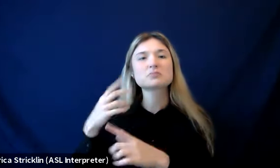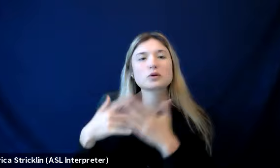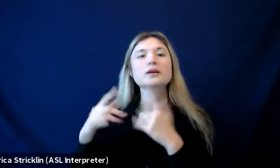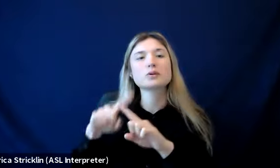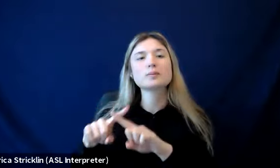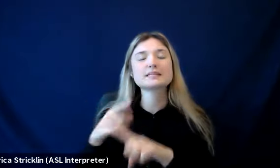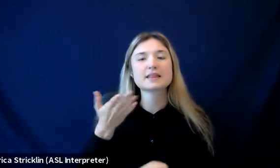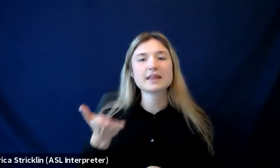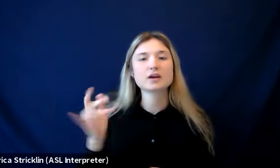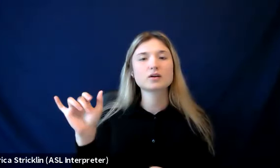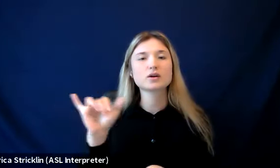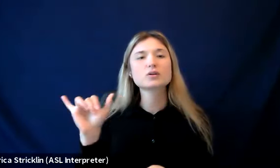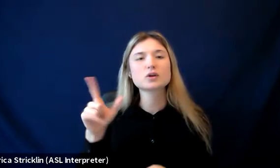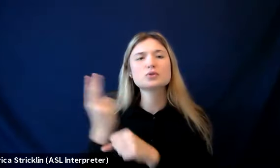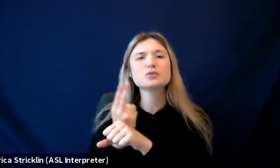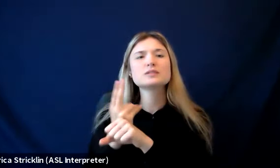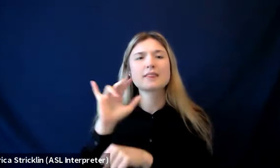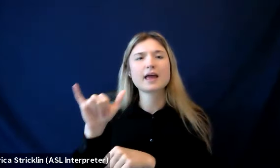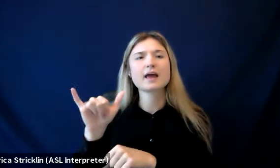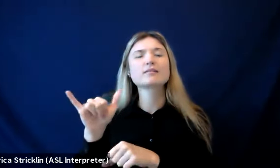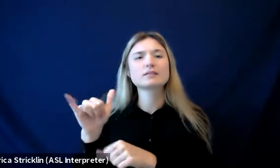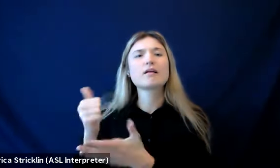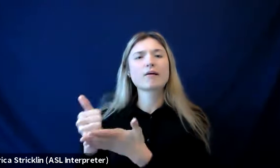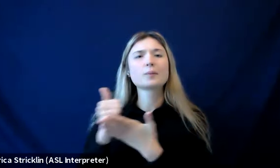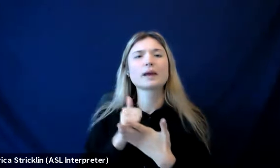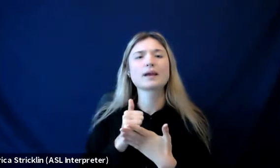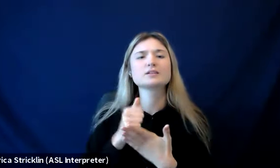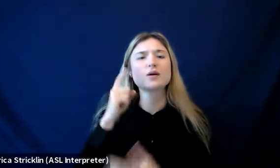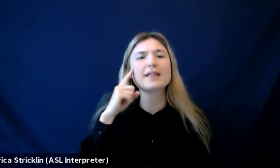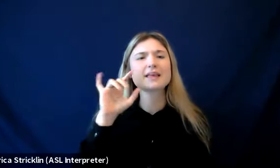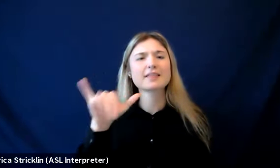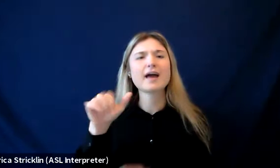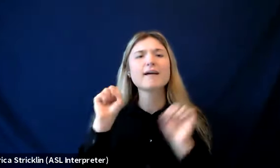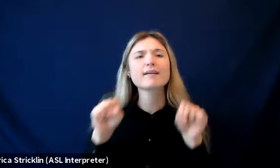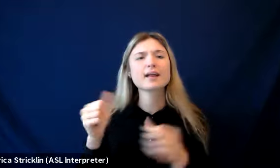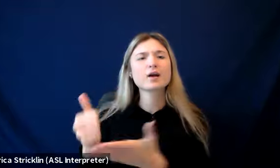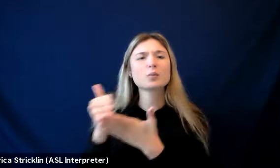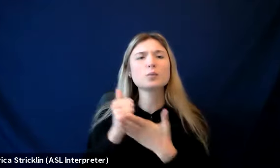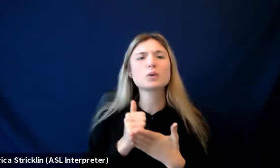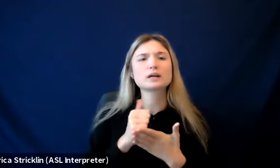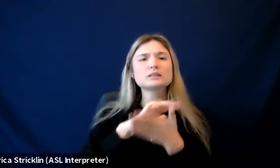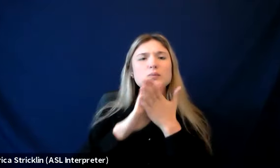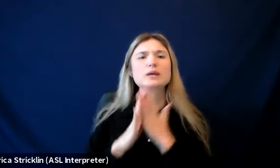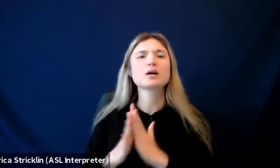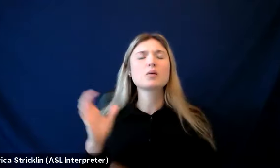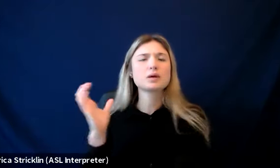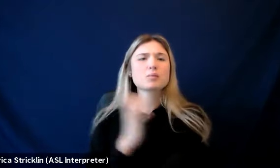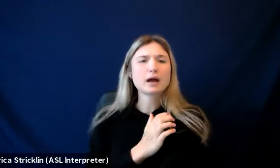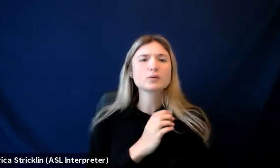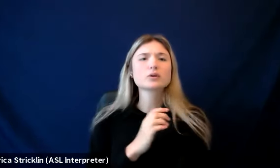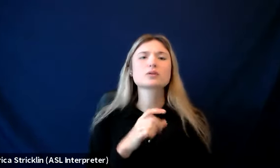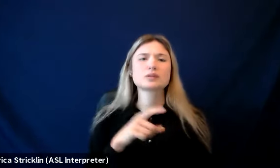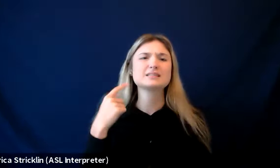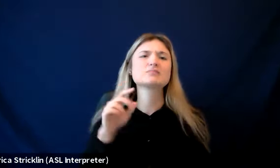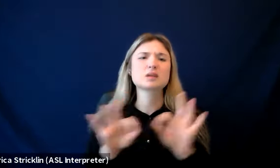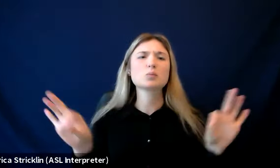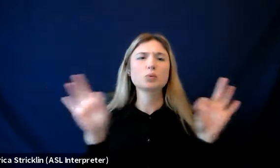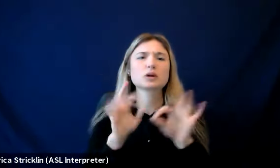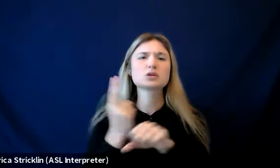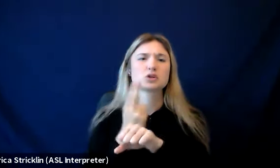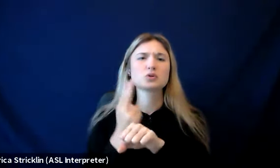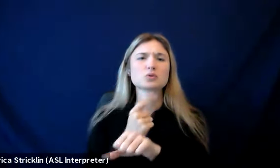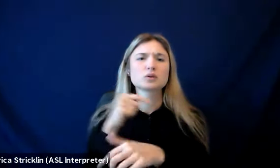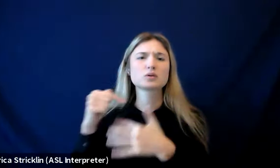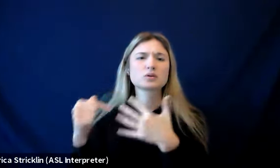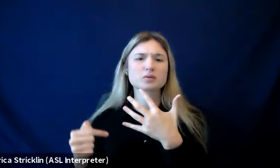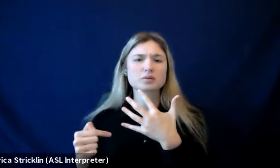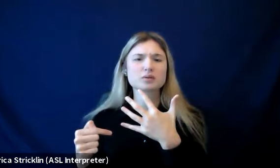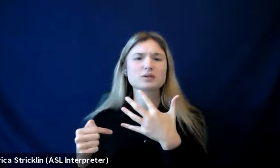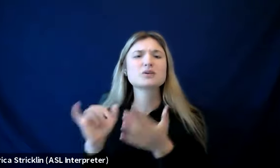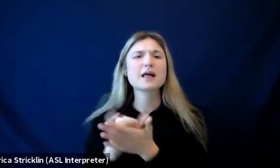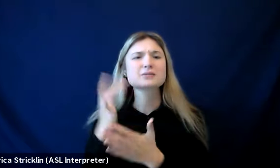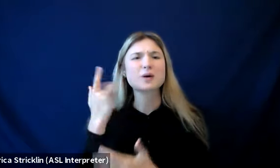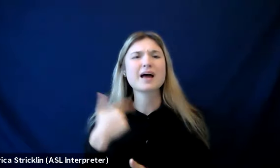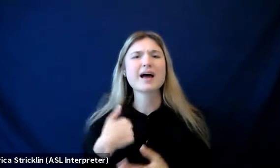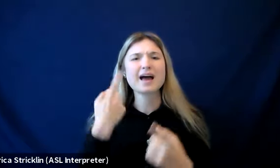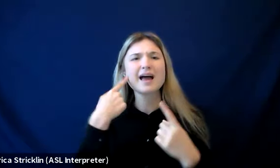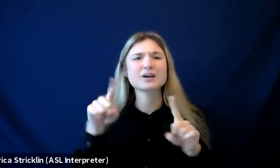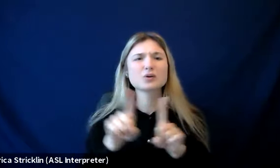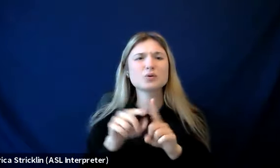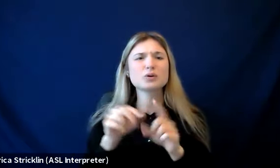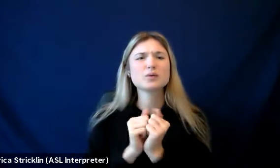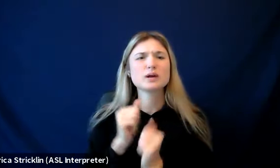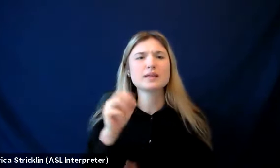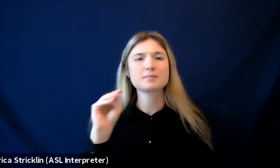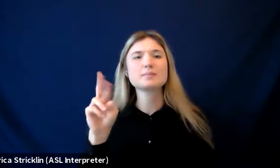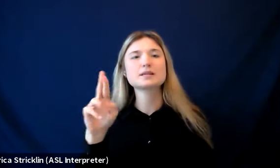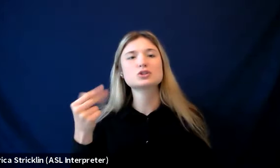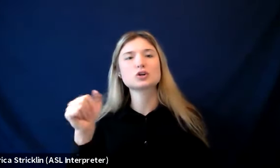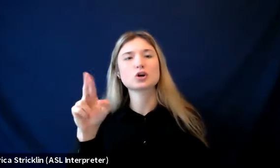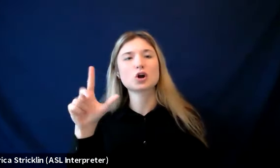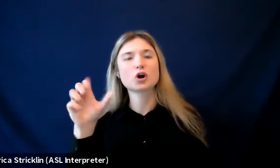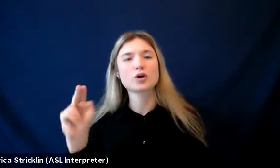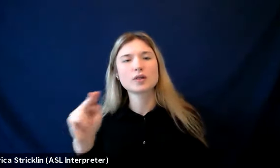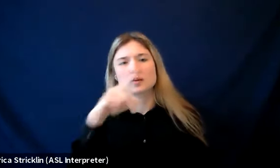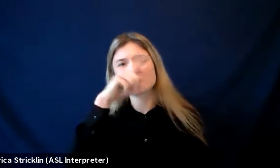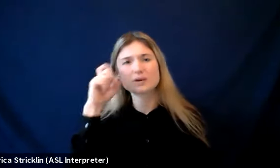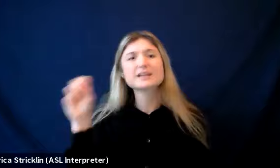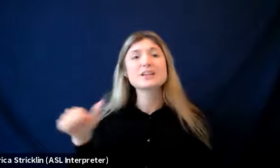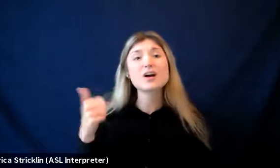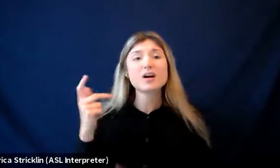using it to my advantage so I think that, to be able to achieve empowerment, or even to be empowered we have to utilize those things so that's why I was nodding and agreeing with Mr Harland because, Yeah, I think that, then there's other people at those